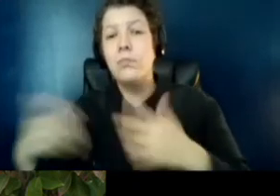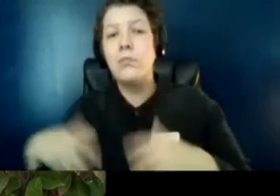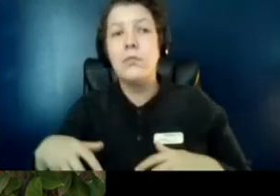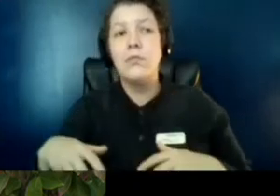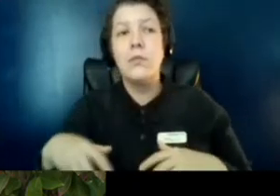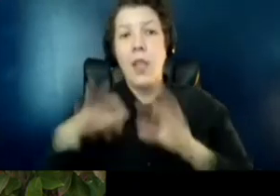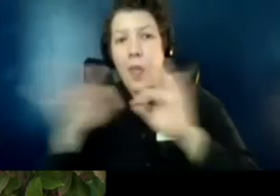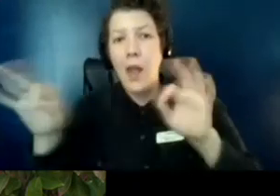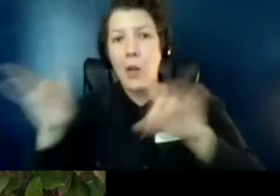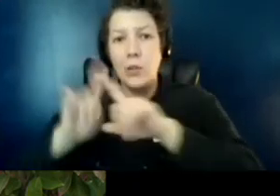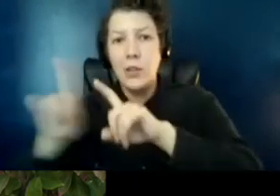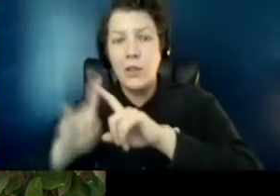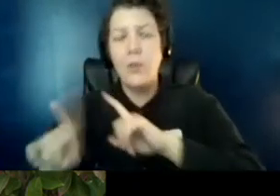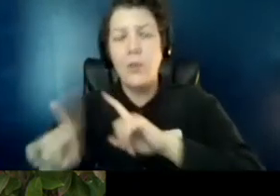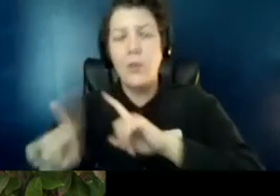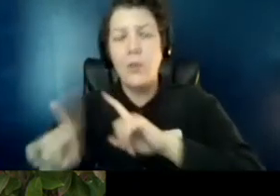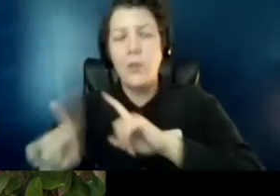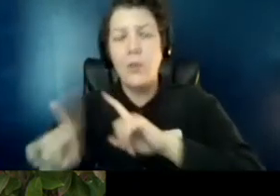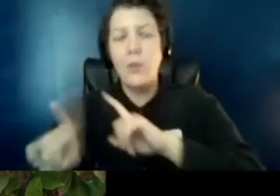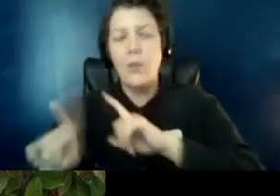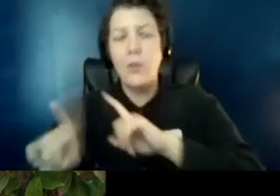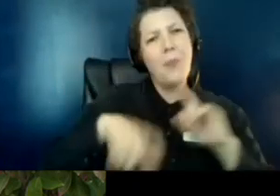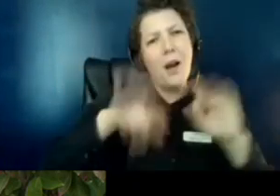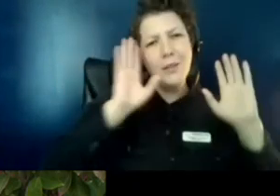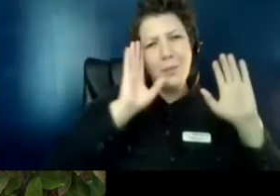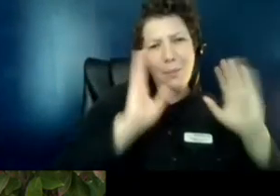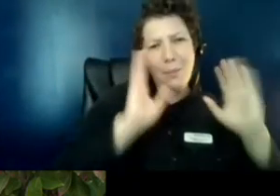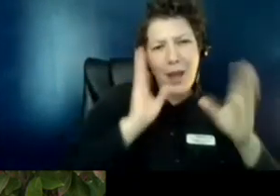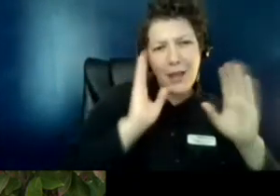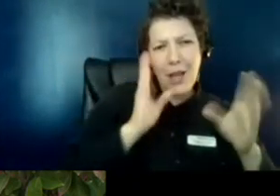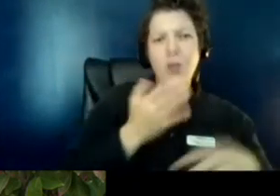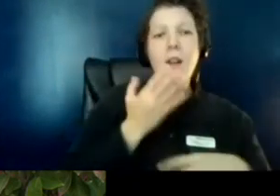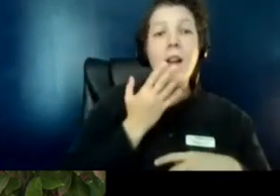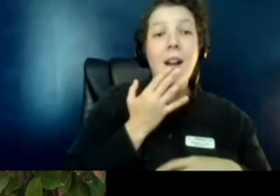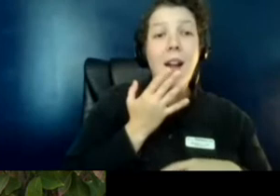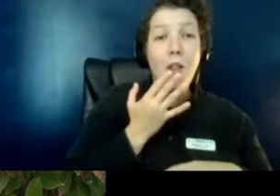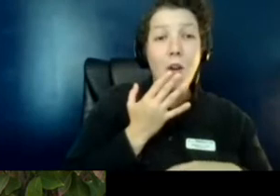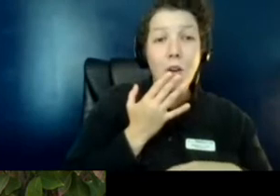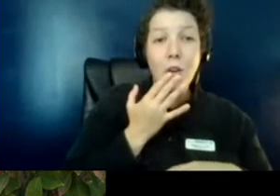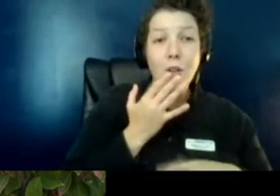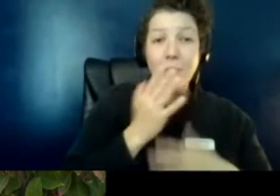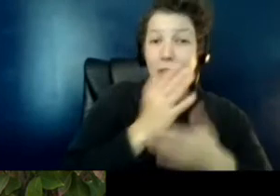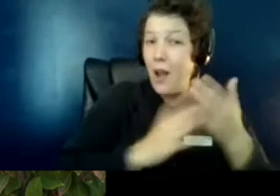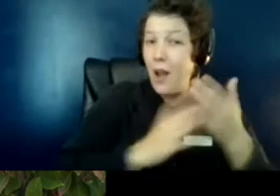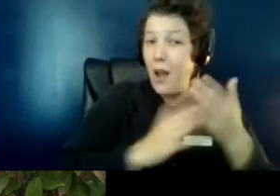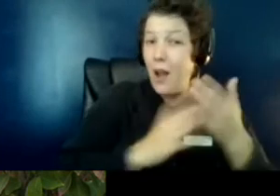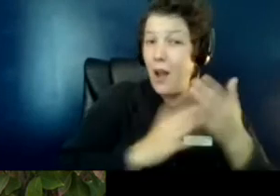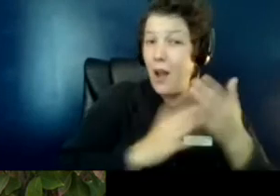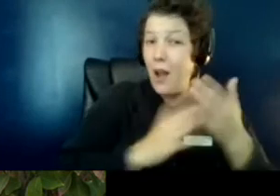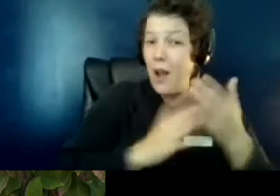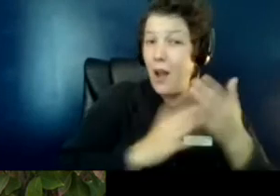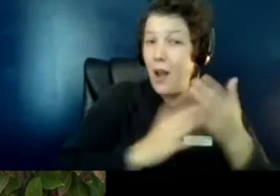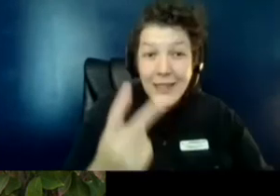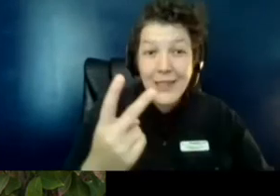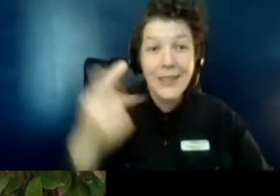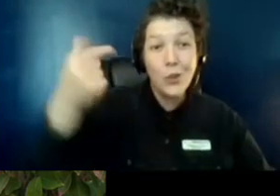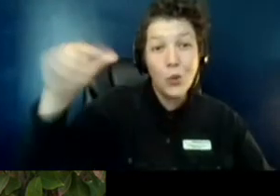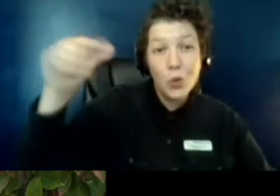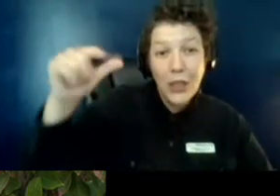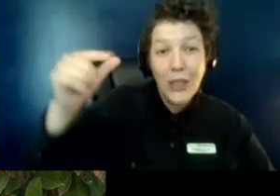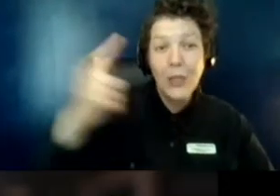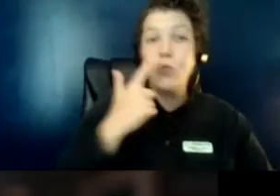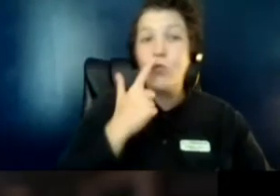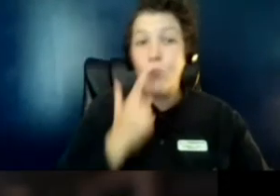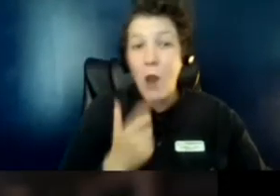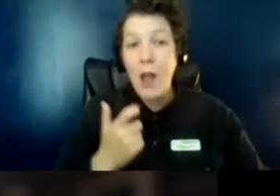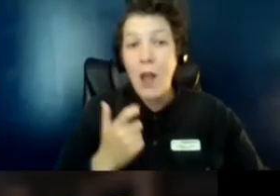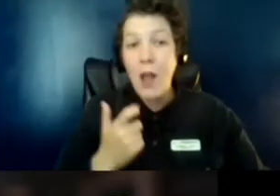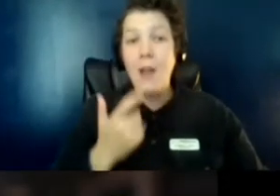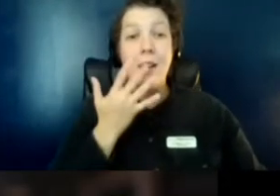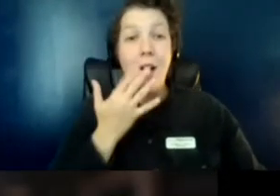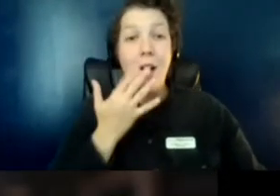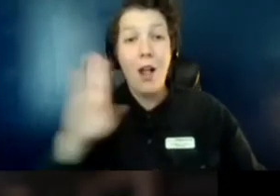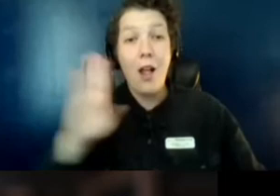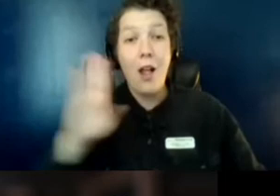you said about that. And that's a super practical way of how we can begin to adapt our design.